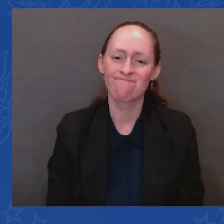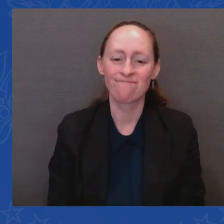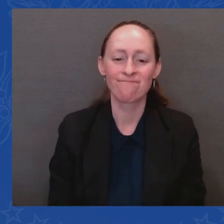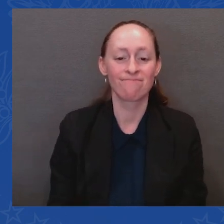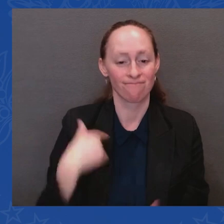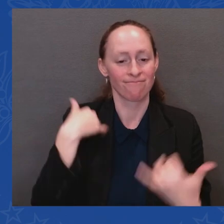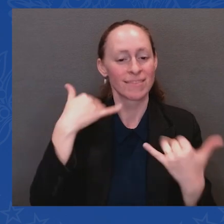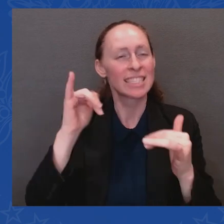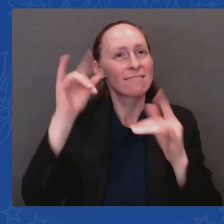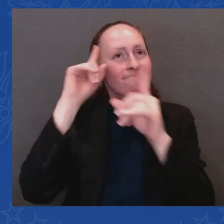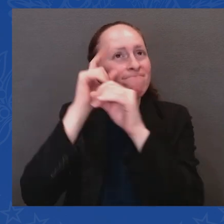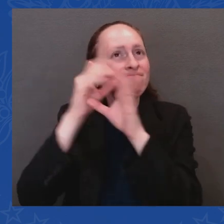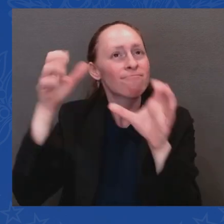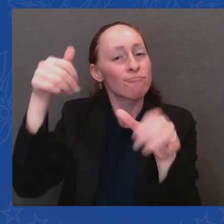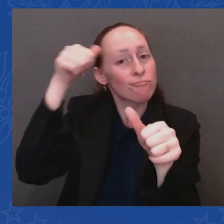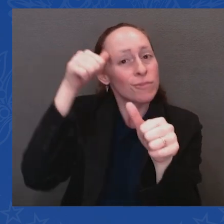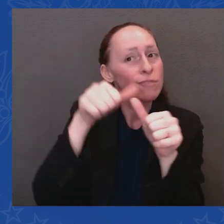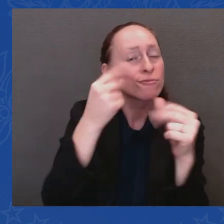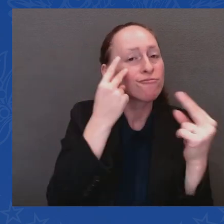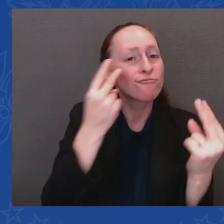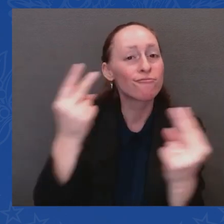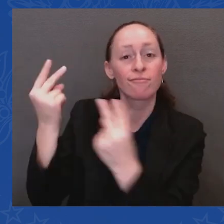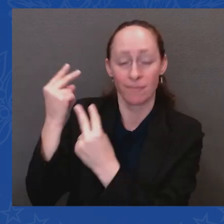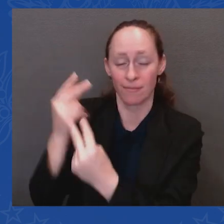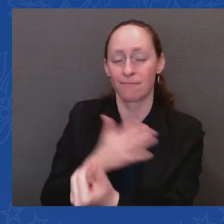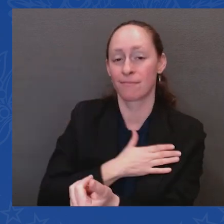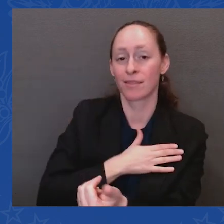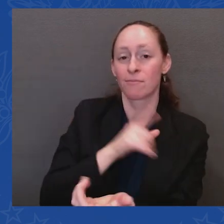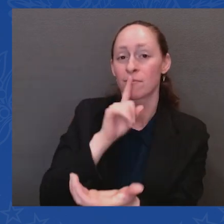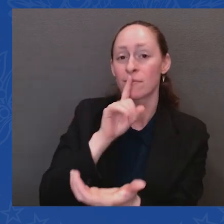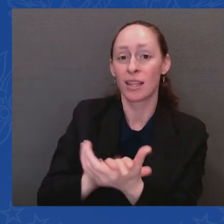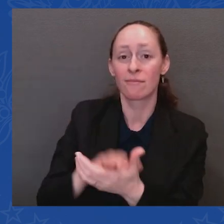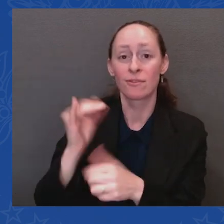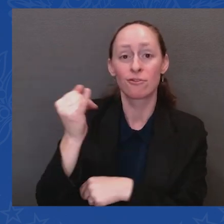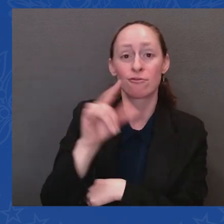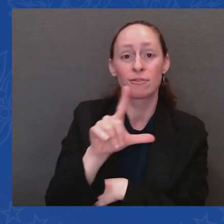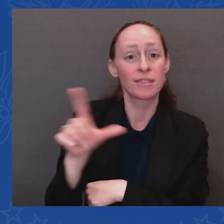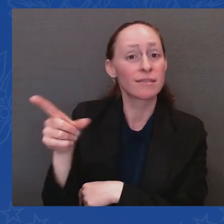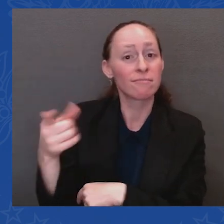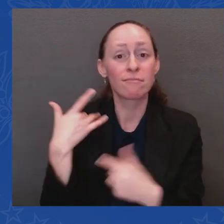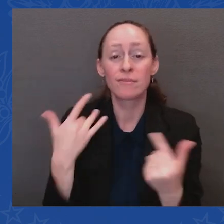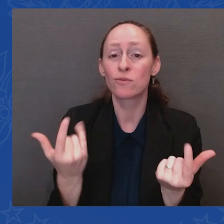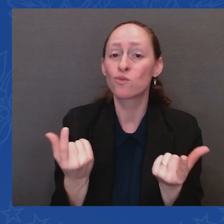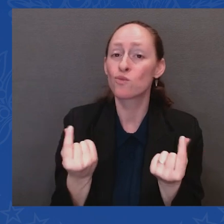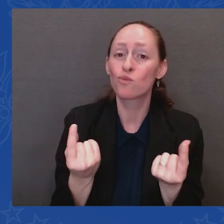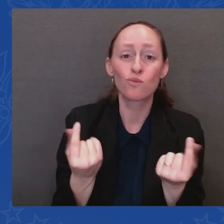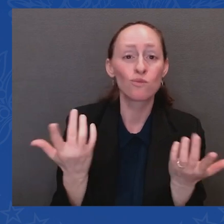every morning she'd get up to go to school to teach, praying over her cup of coffee during the year